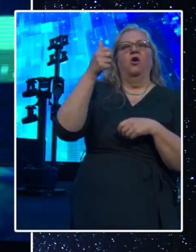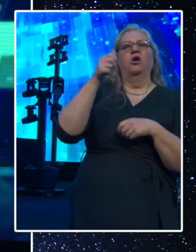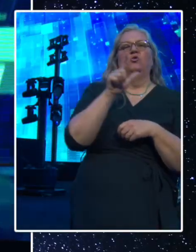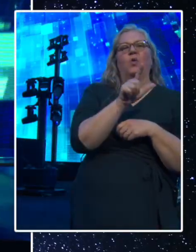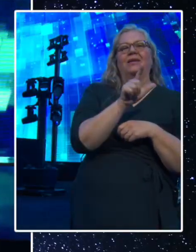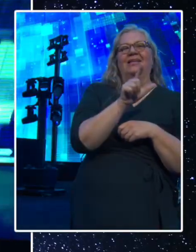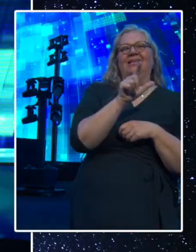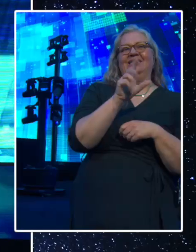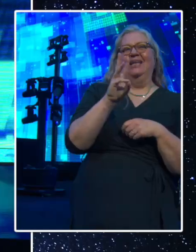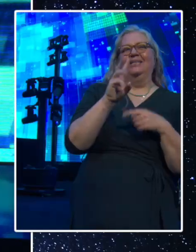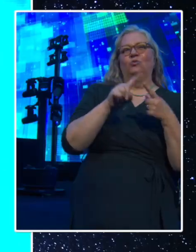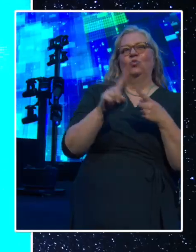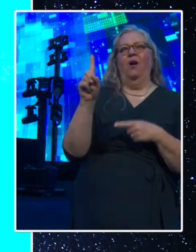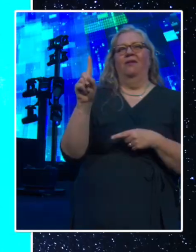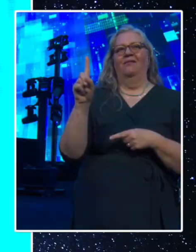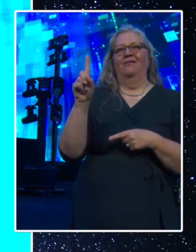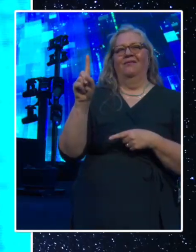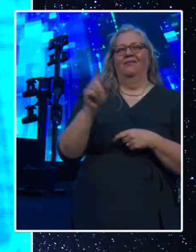It is 26:1.